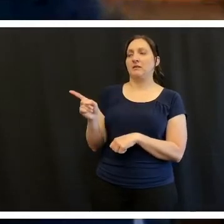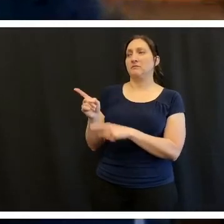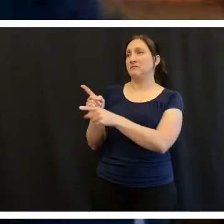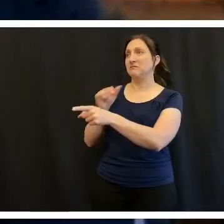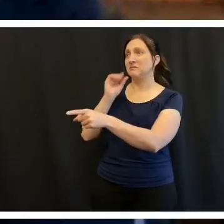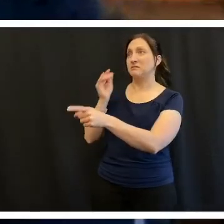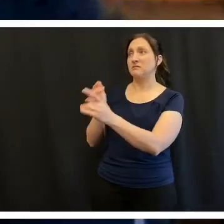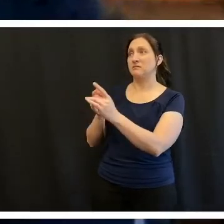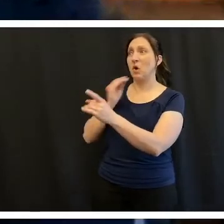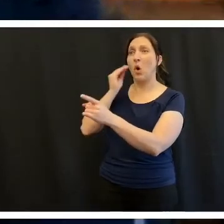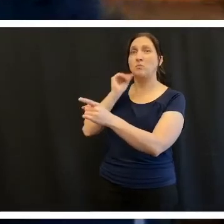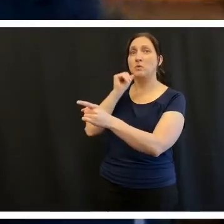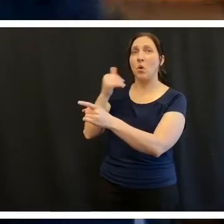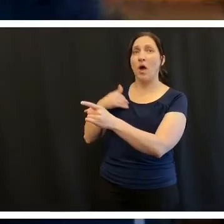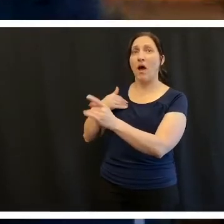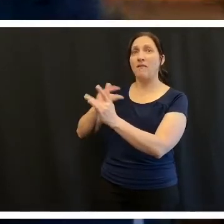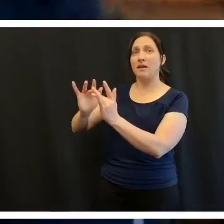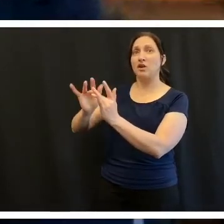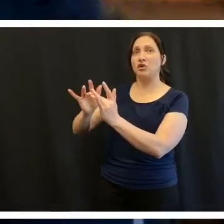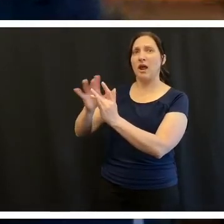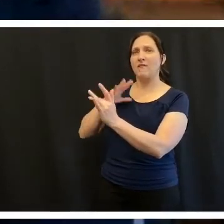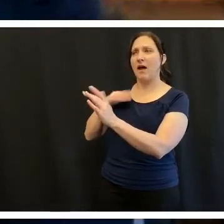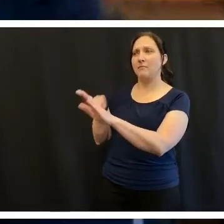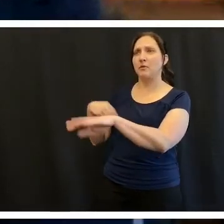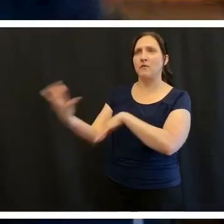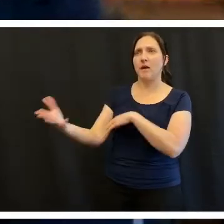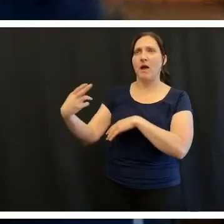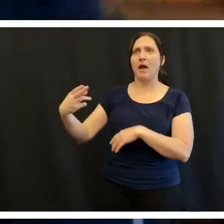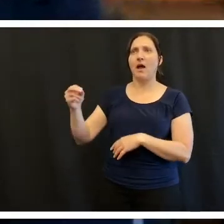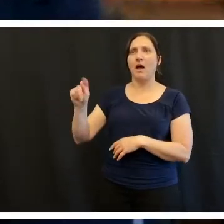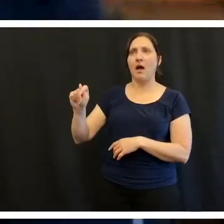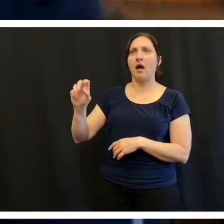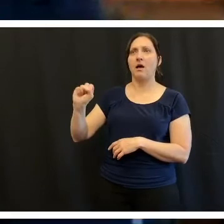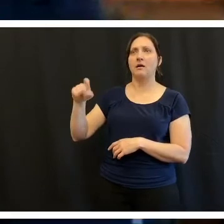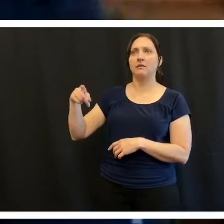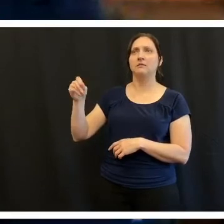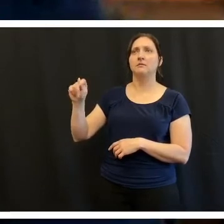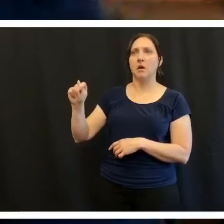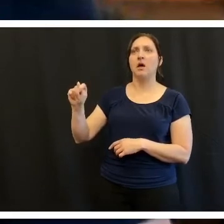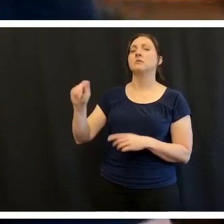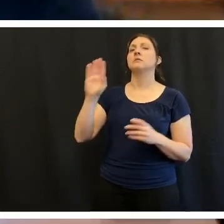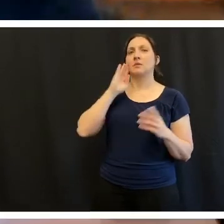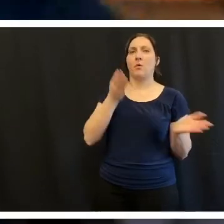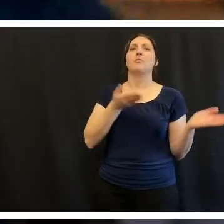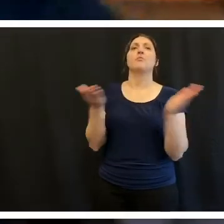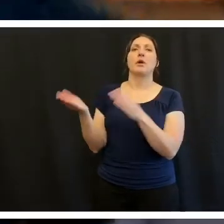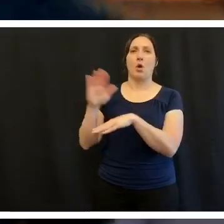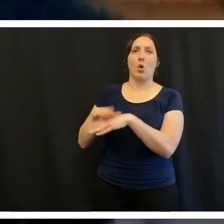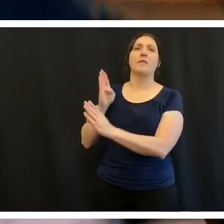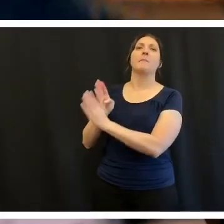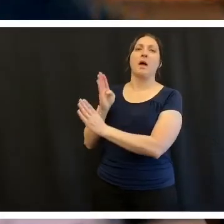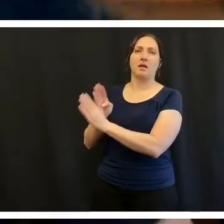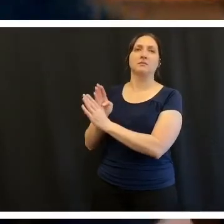It seems like every district in the country now has outfit WiFI access points on their buses, and they run the buses into all the different types of,